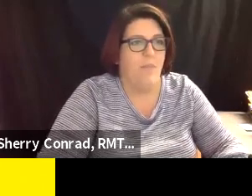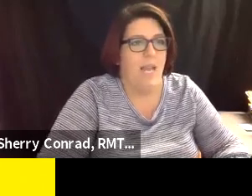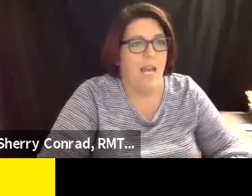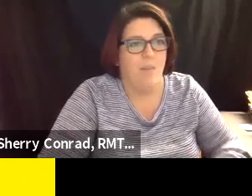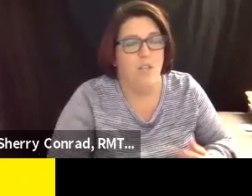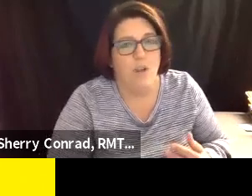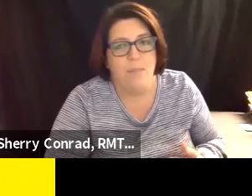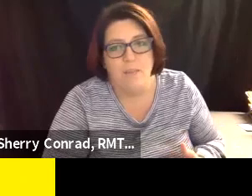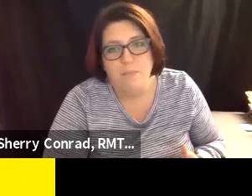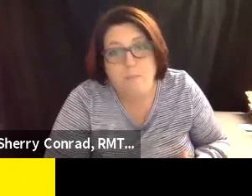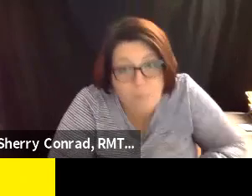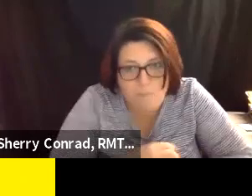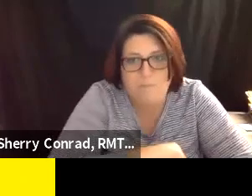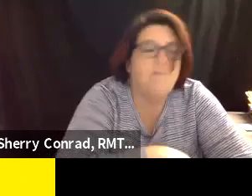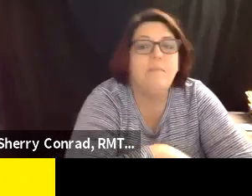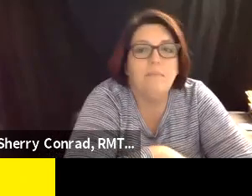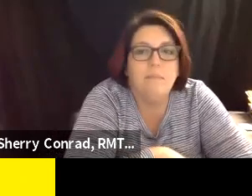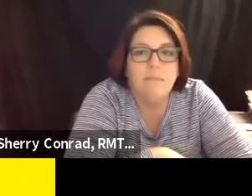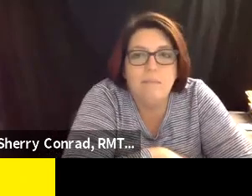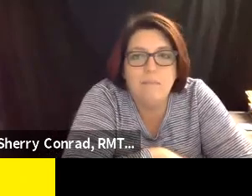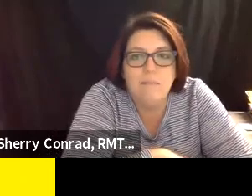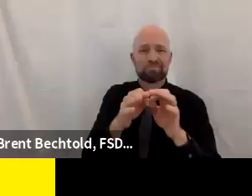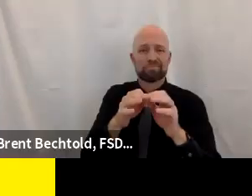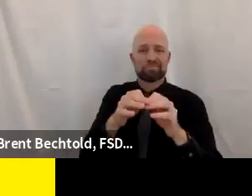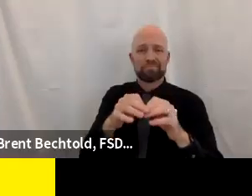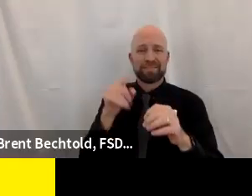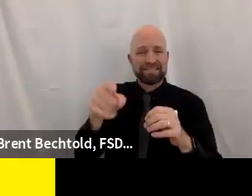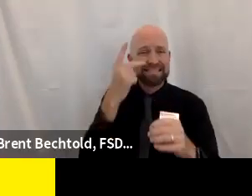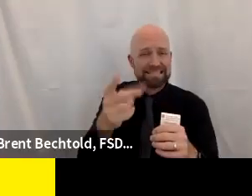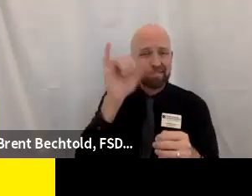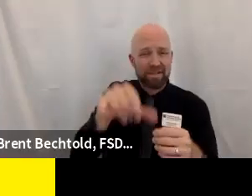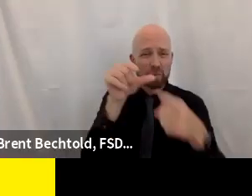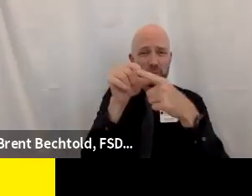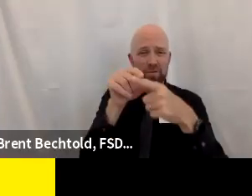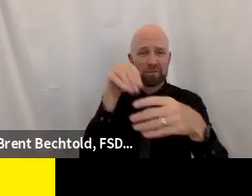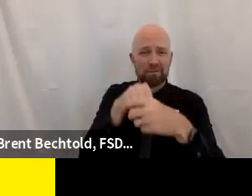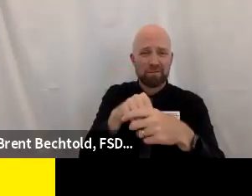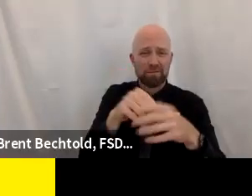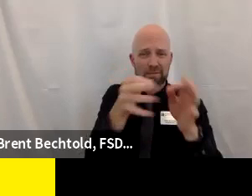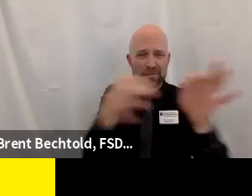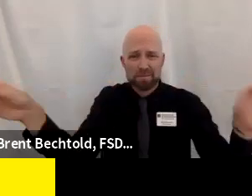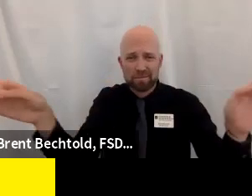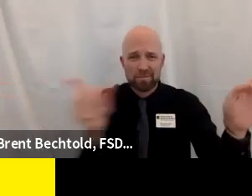And I'm going to drop some ... With many words, it's really important that they see